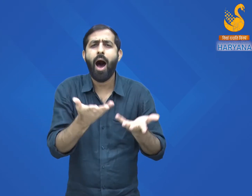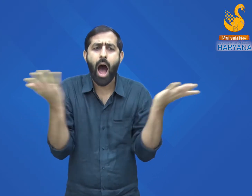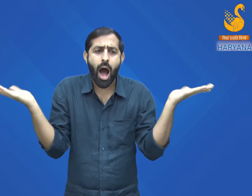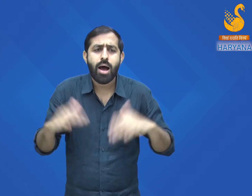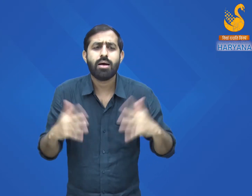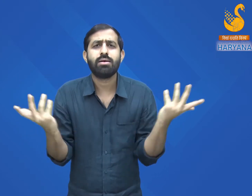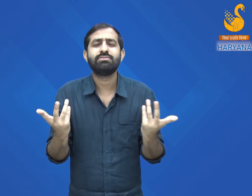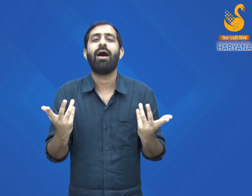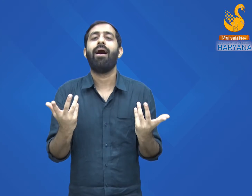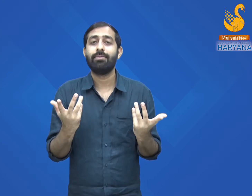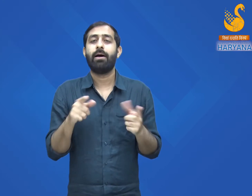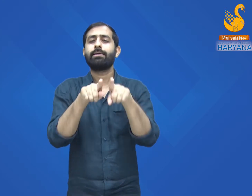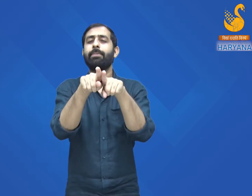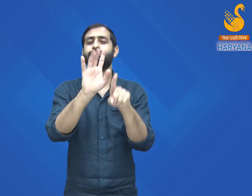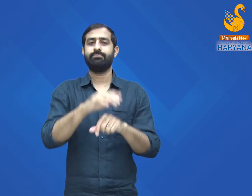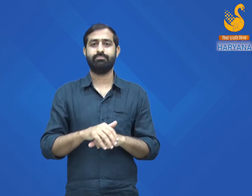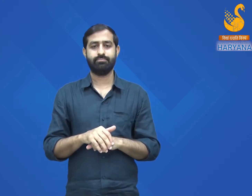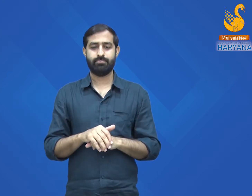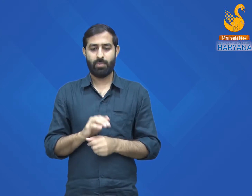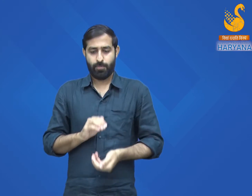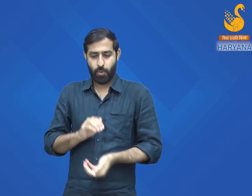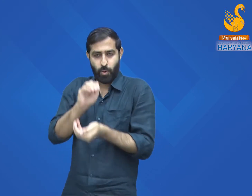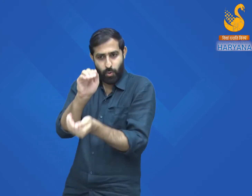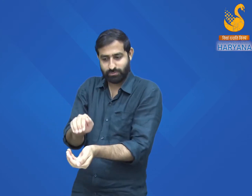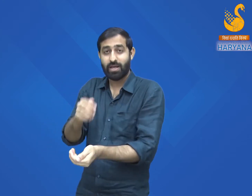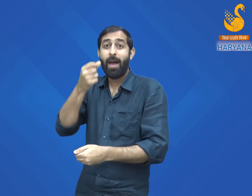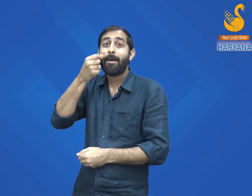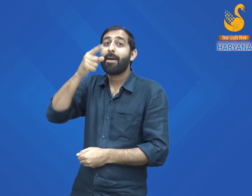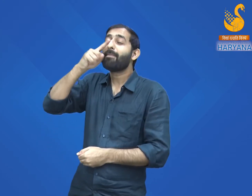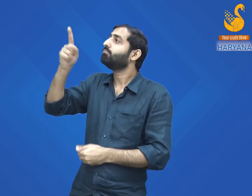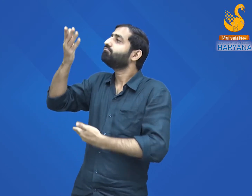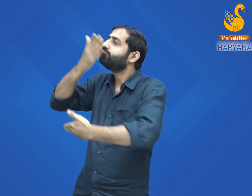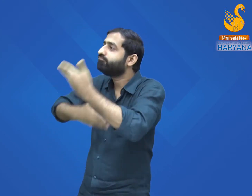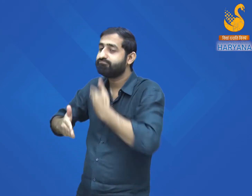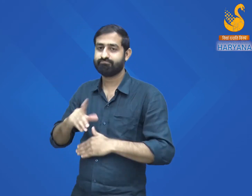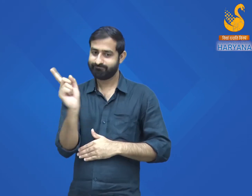because we connect through the tradition, culture and languages. For example, children in India